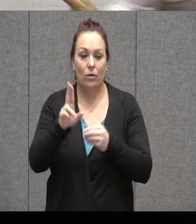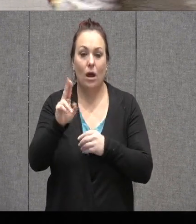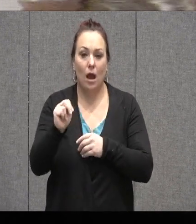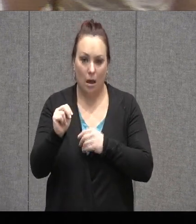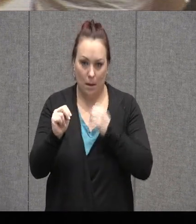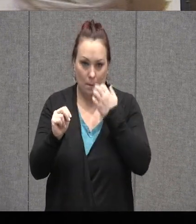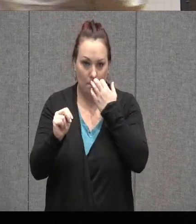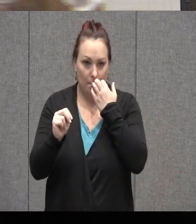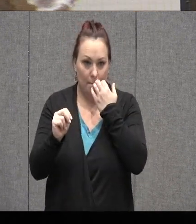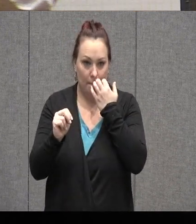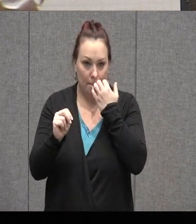Let's talk about the prefix un.